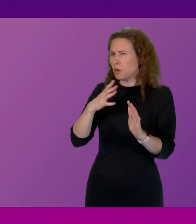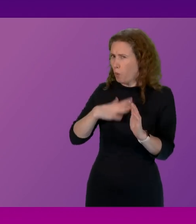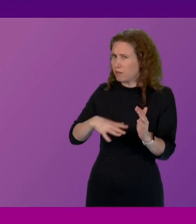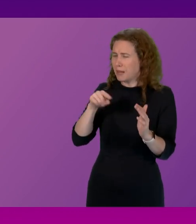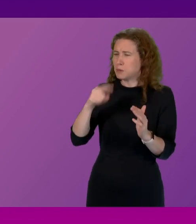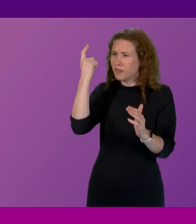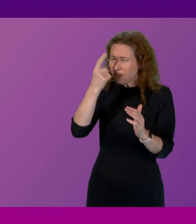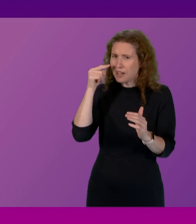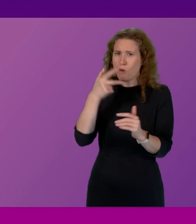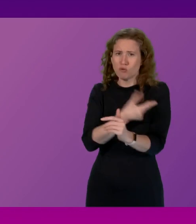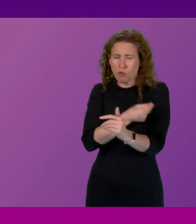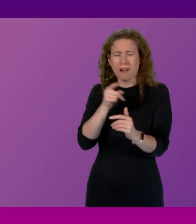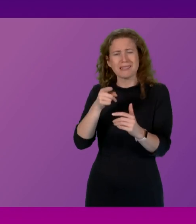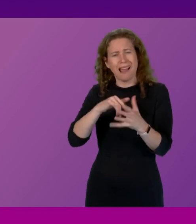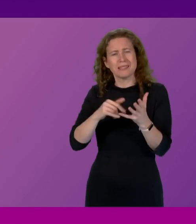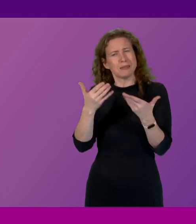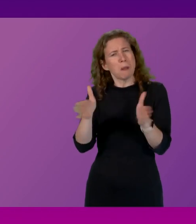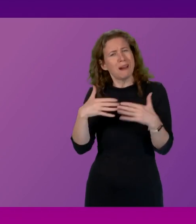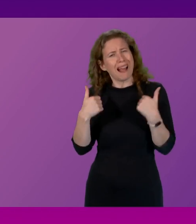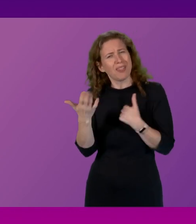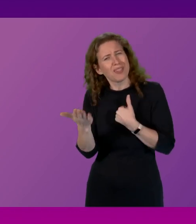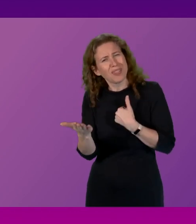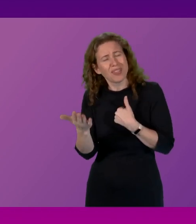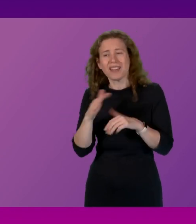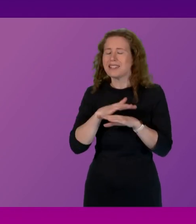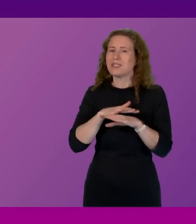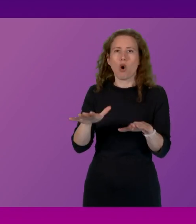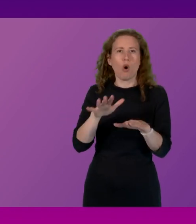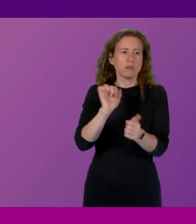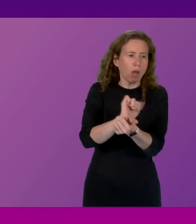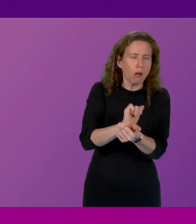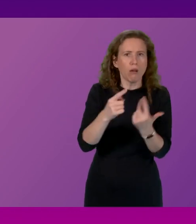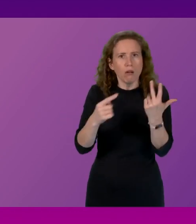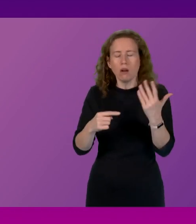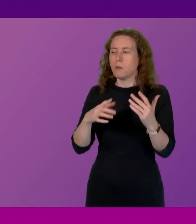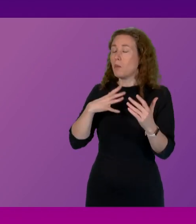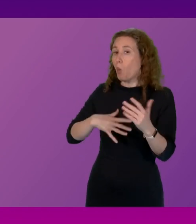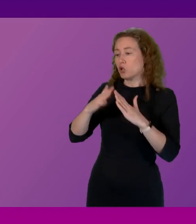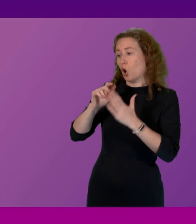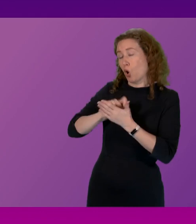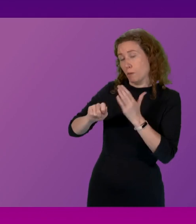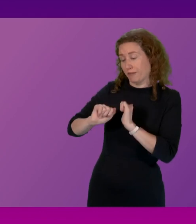drug deaths, as we have done here in Scotland, and to give approval so that we can, I hope,